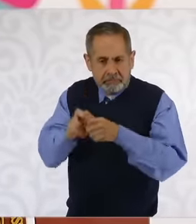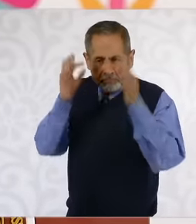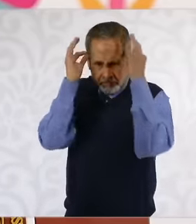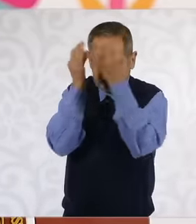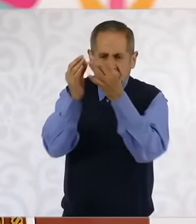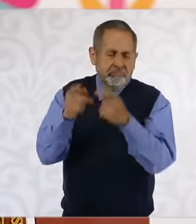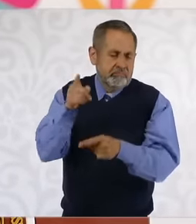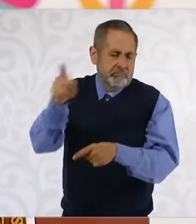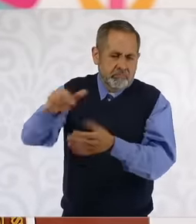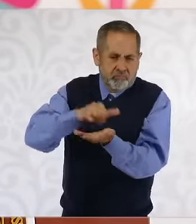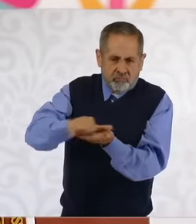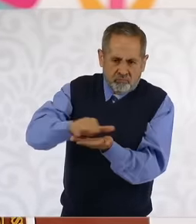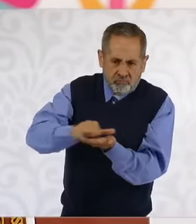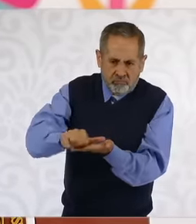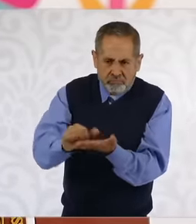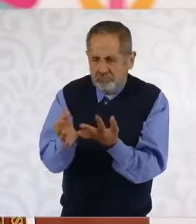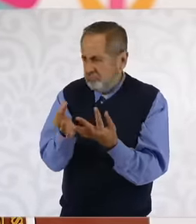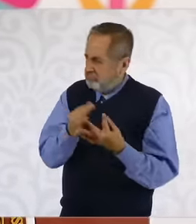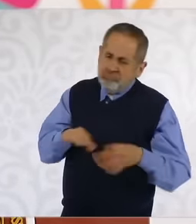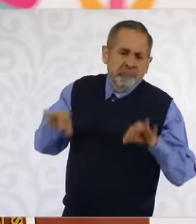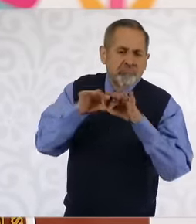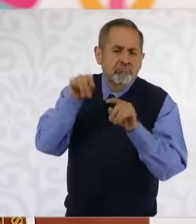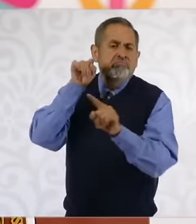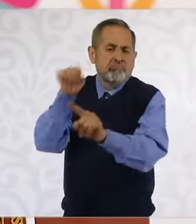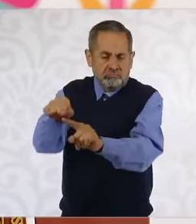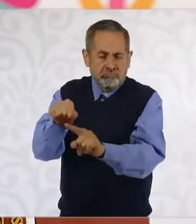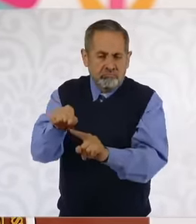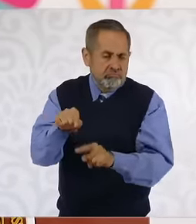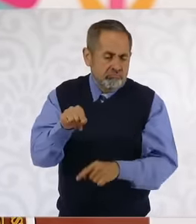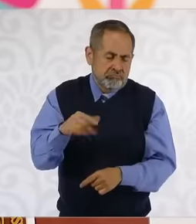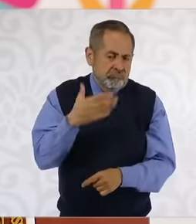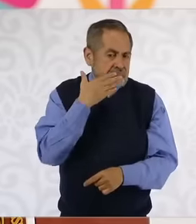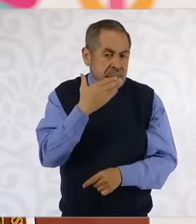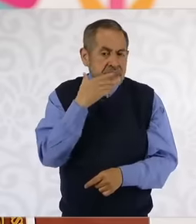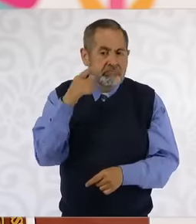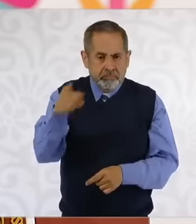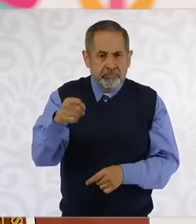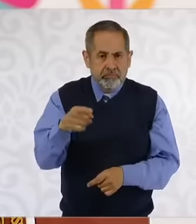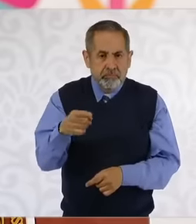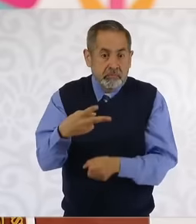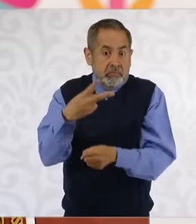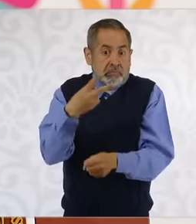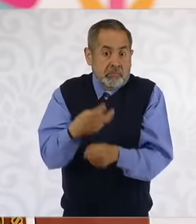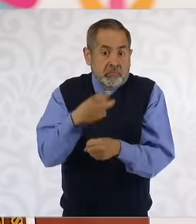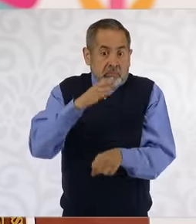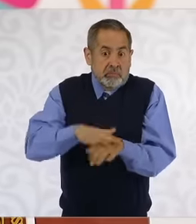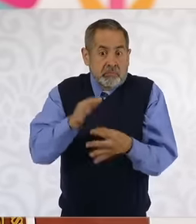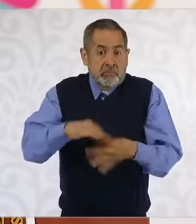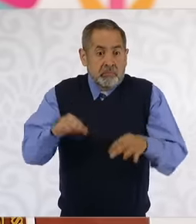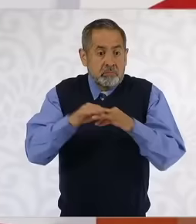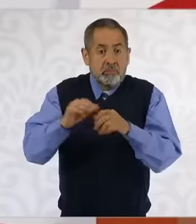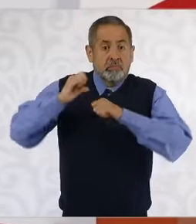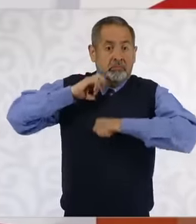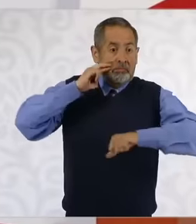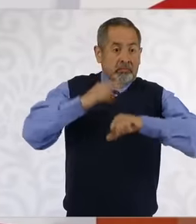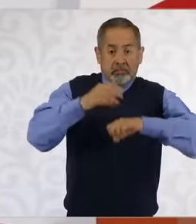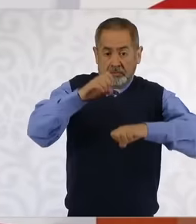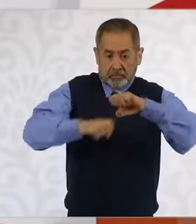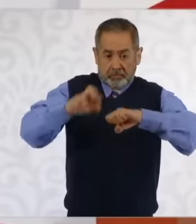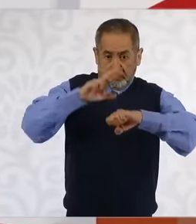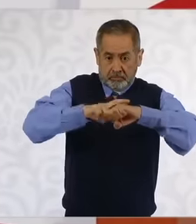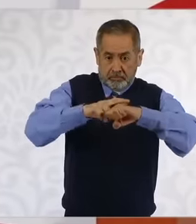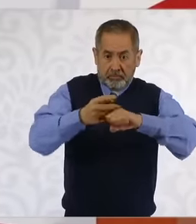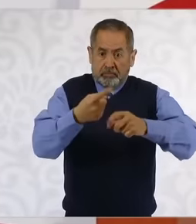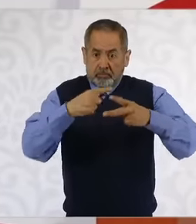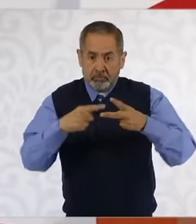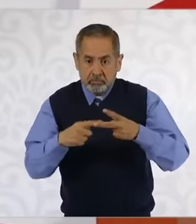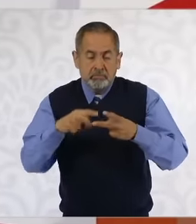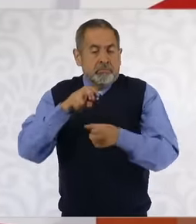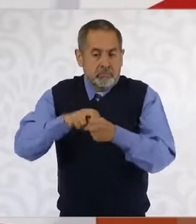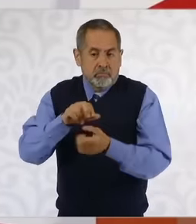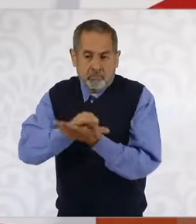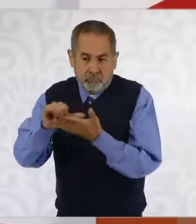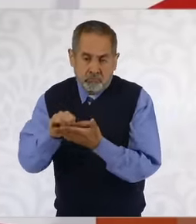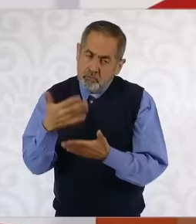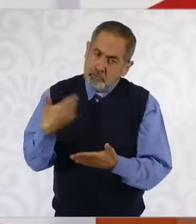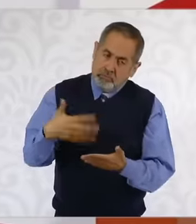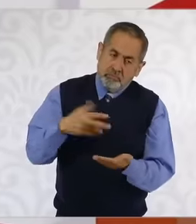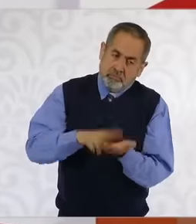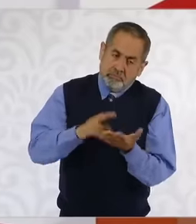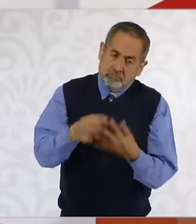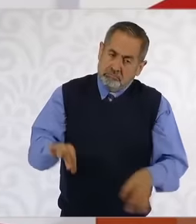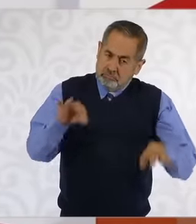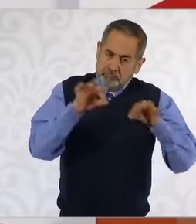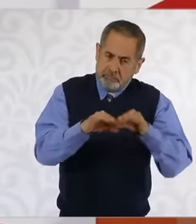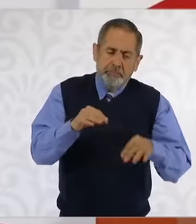important eh position Maybe the second most important after the chancellor Thank you and we're done